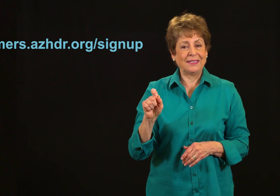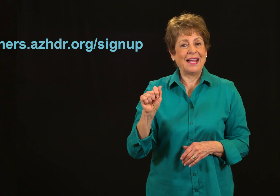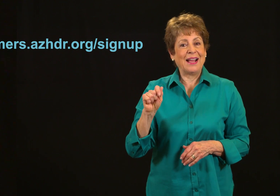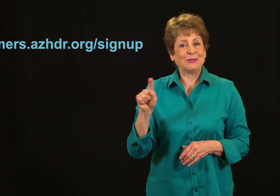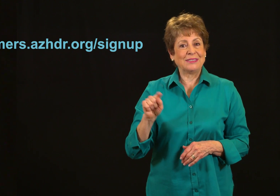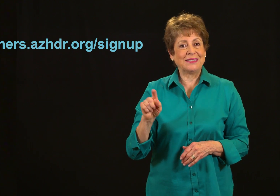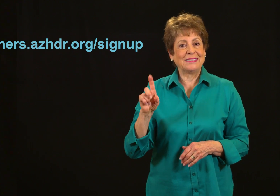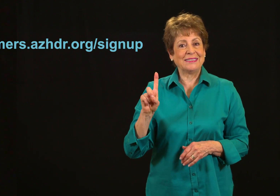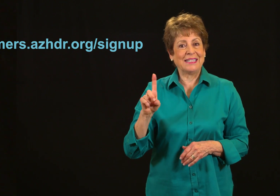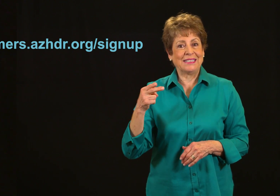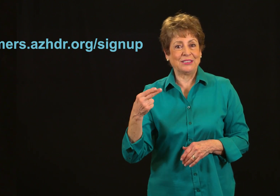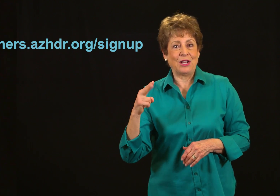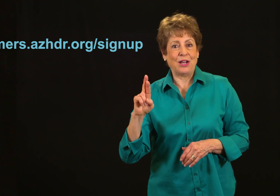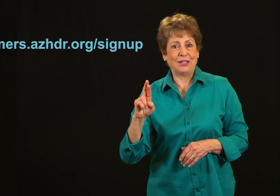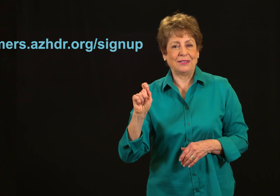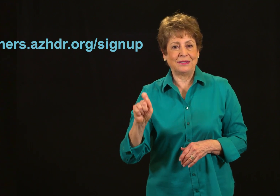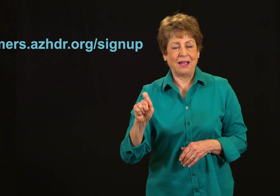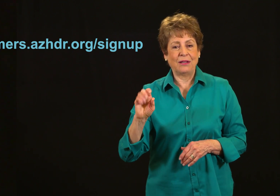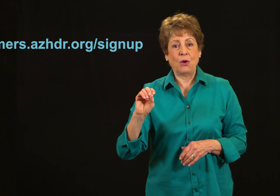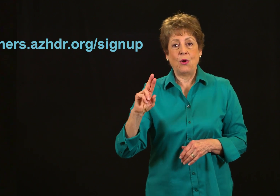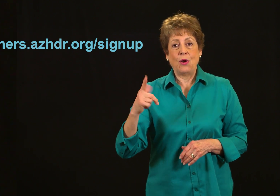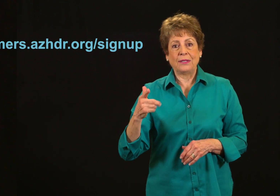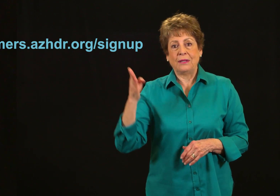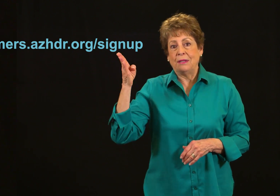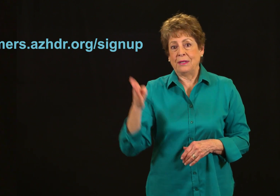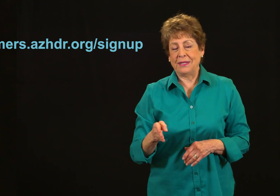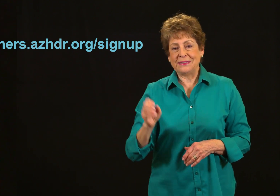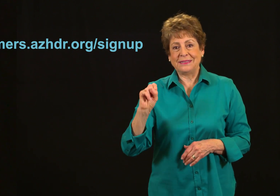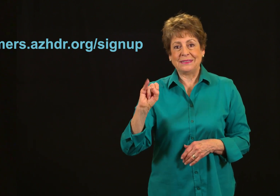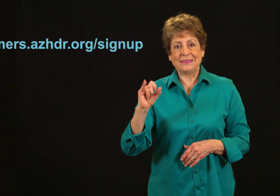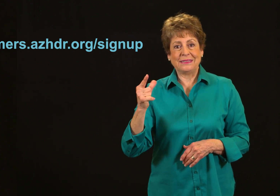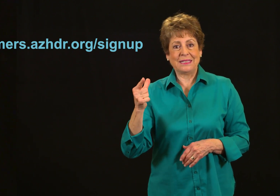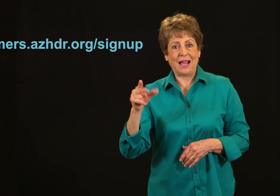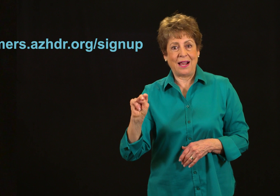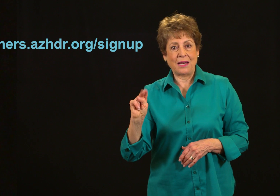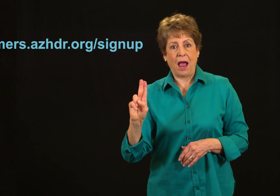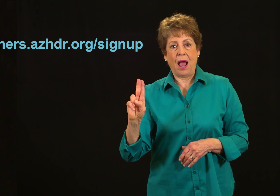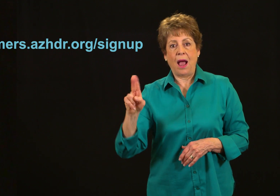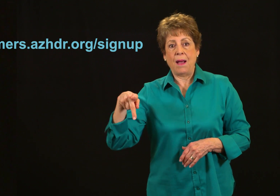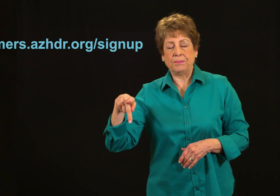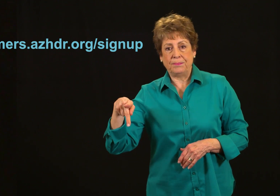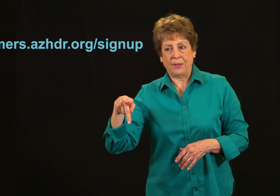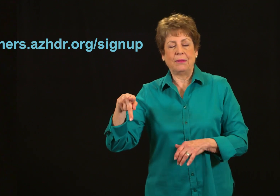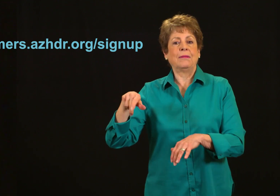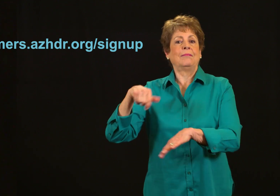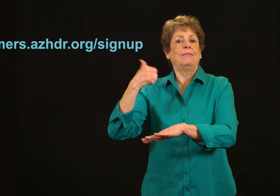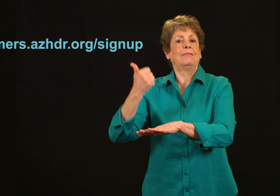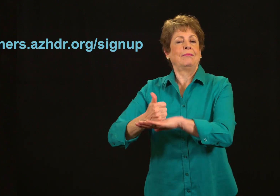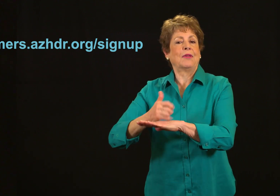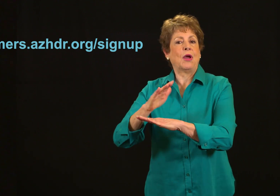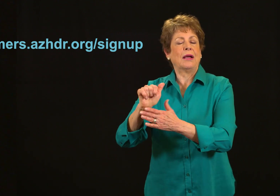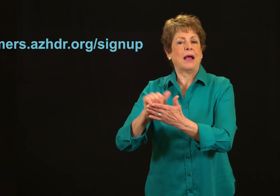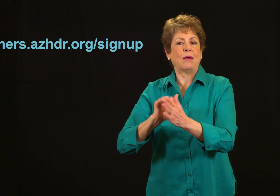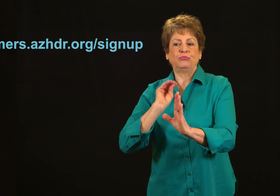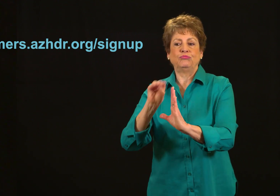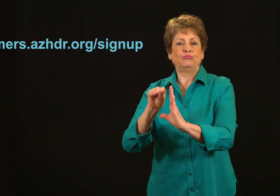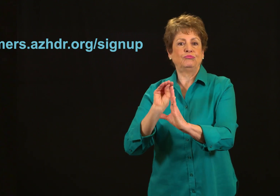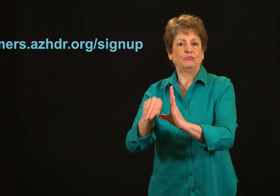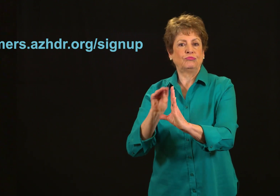to create an account.